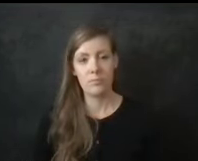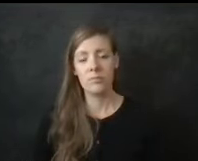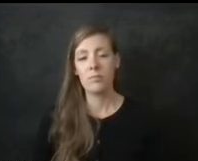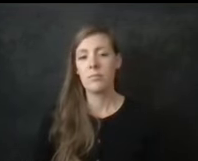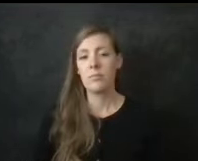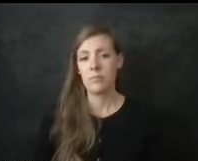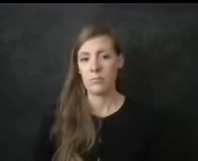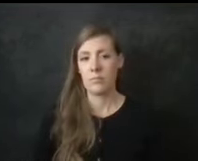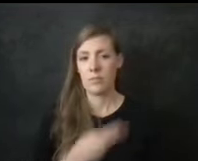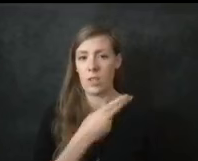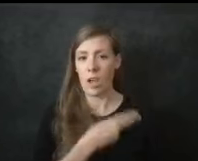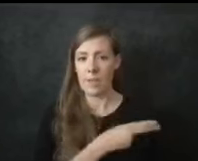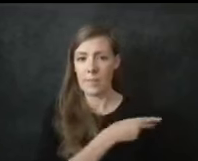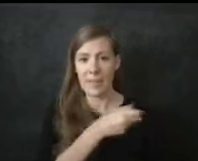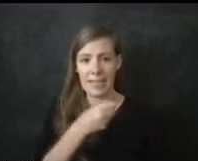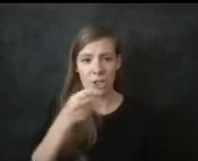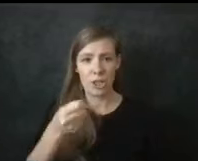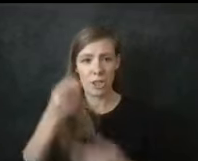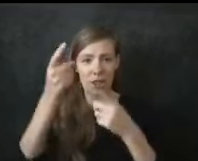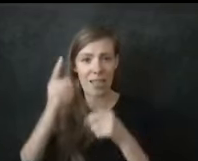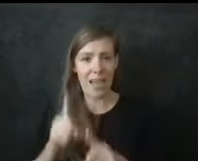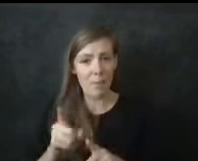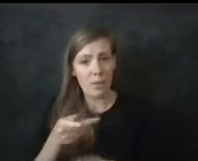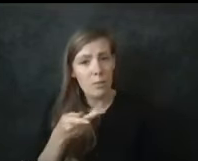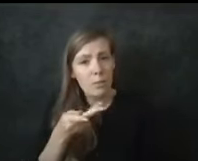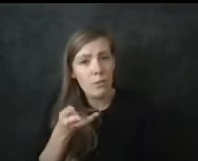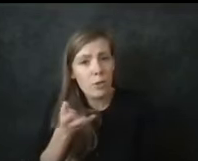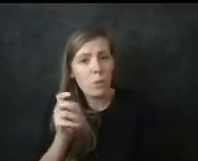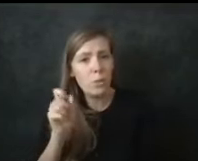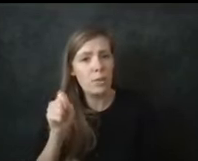occurred have been few, but significant enough.